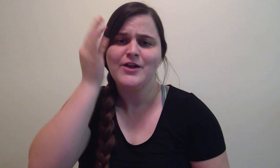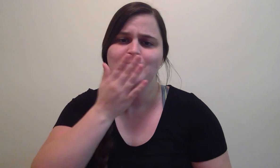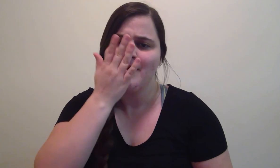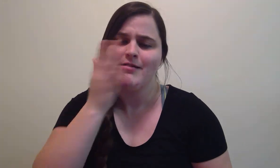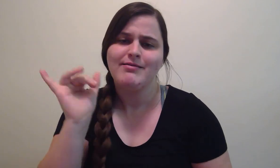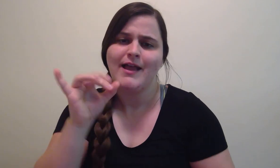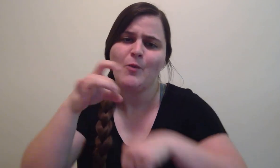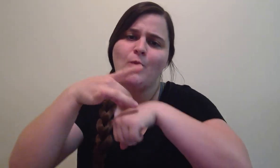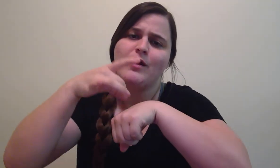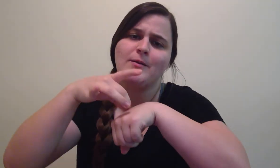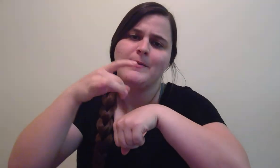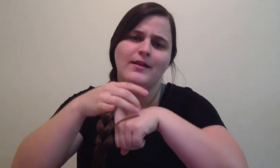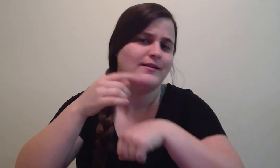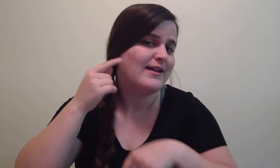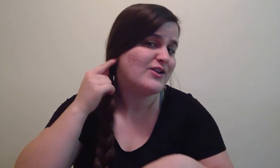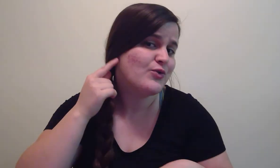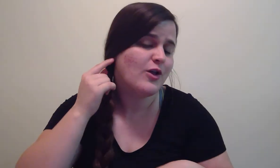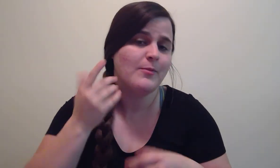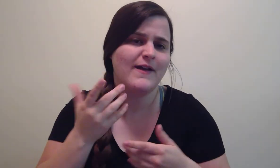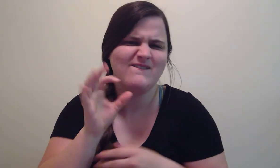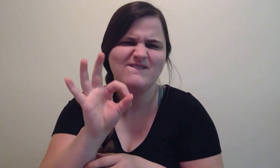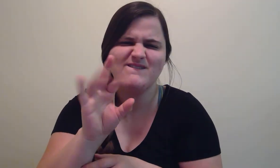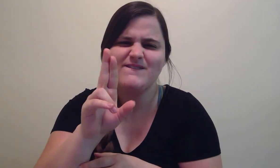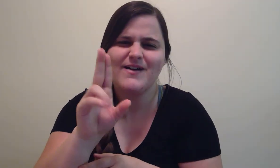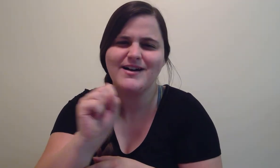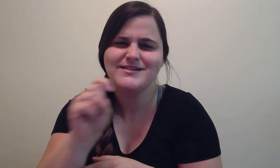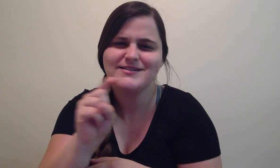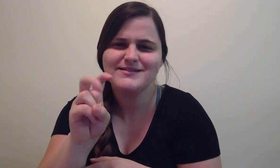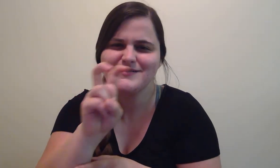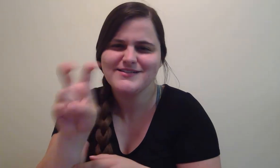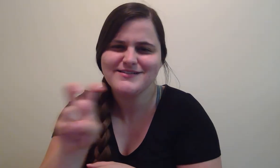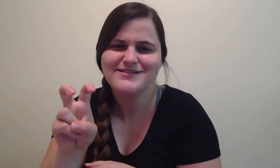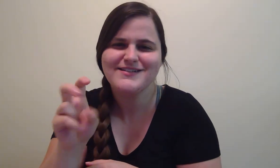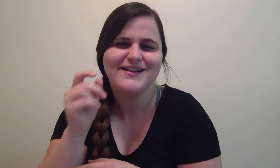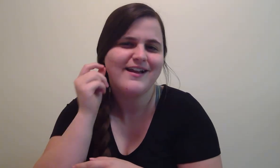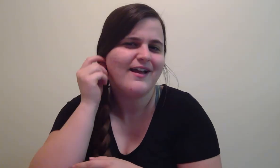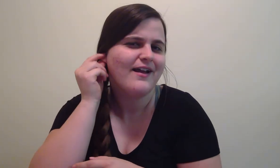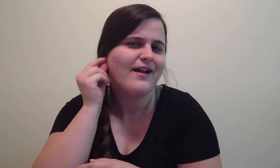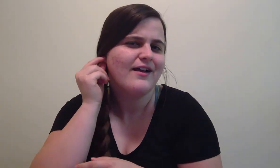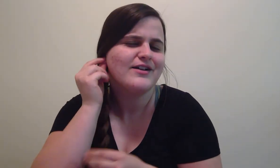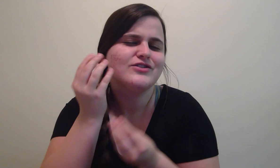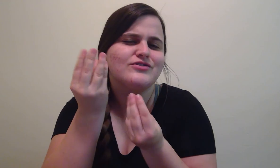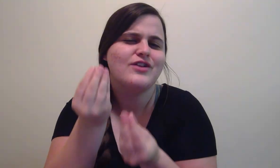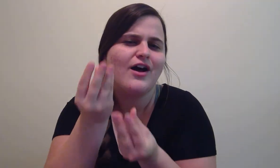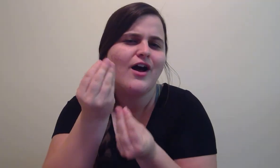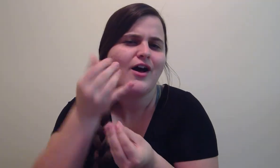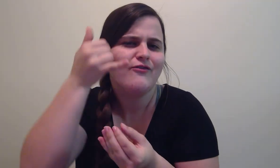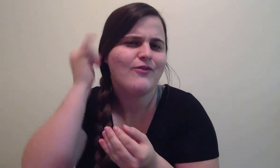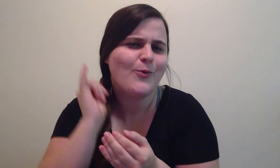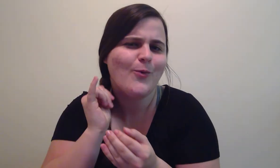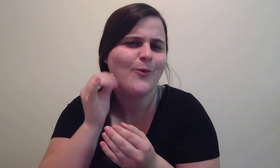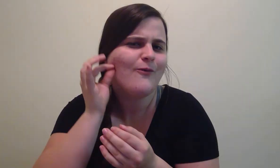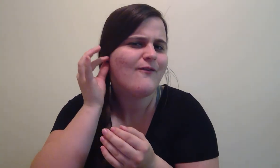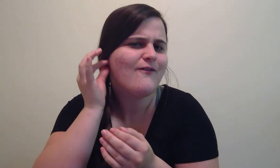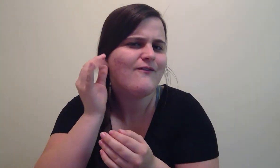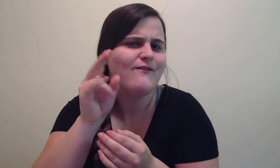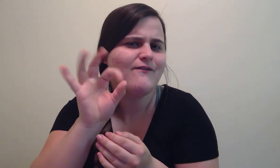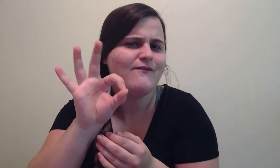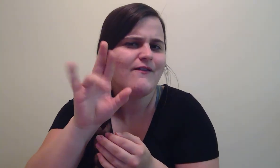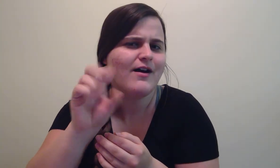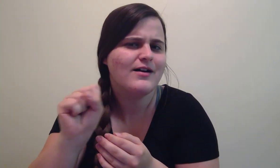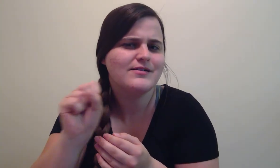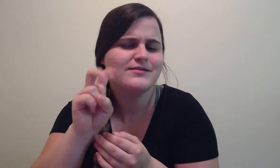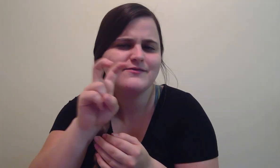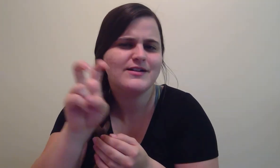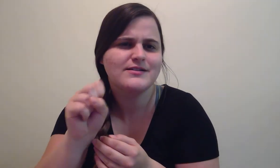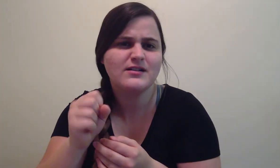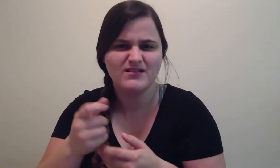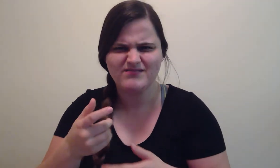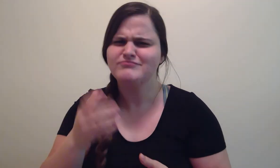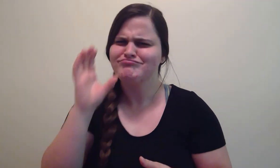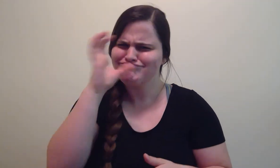His hair smelled like watermelon, and his earlobes had fuzz. Soft blond fuzz. And I wondered about that.